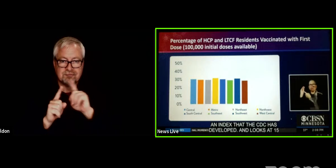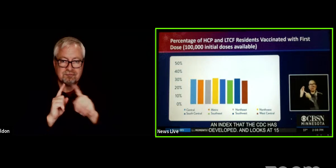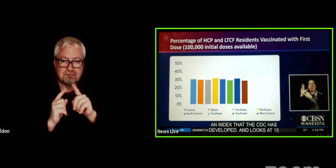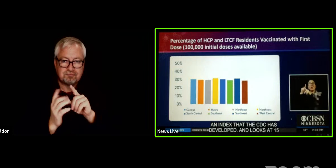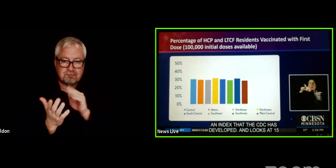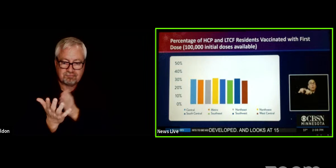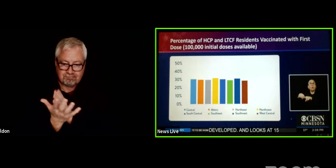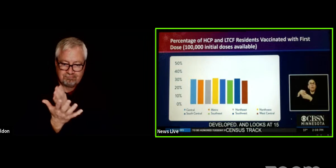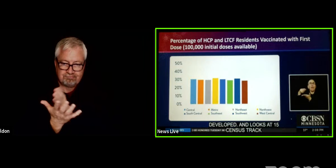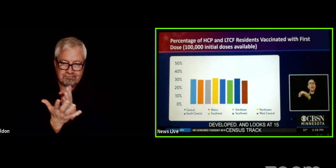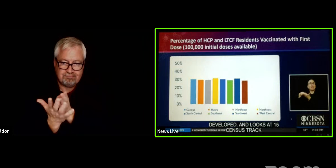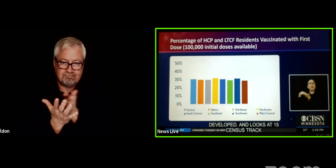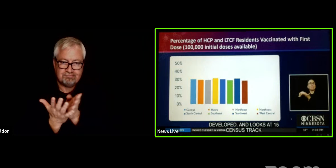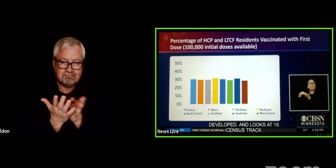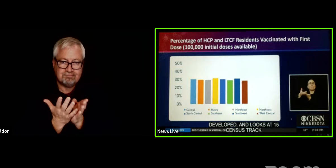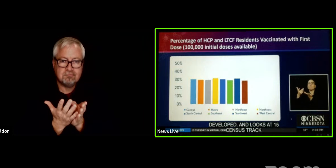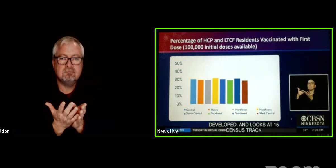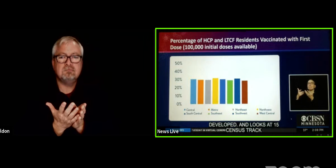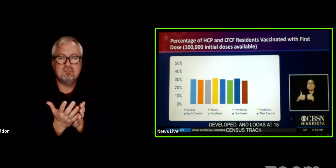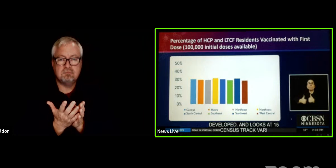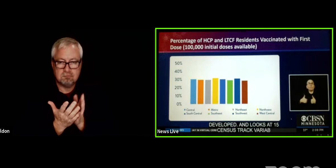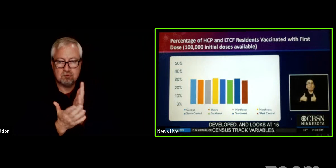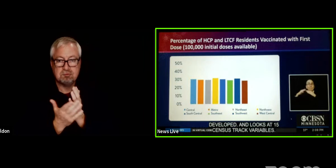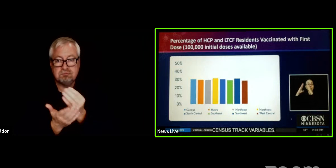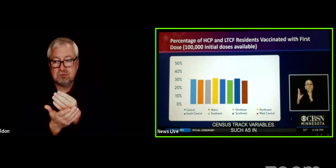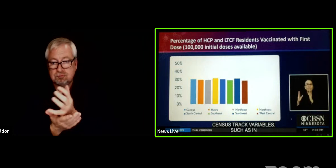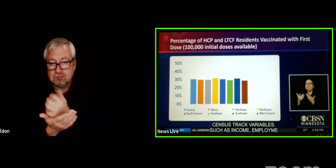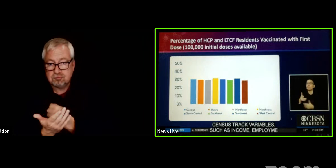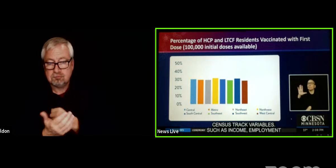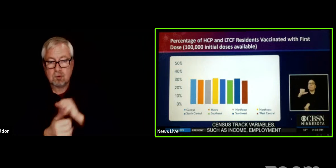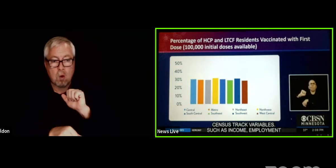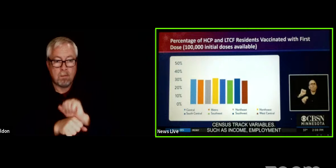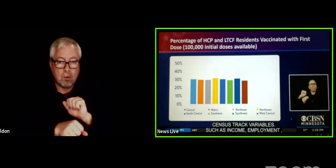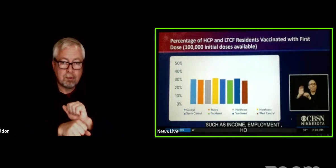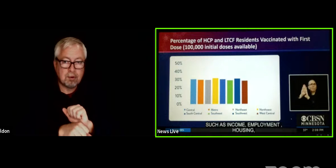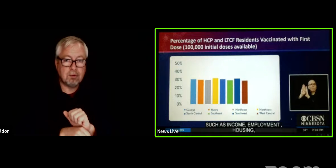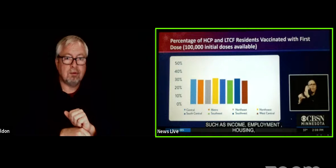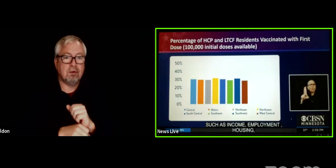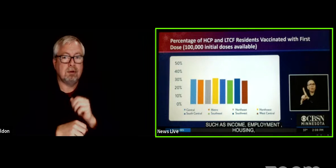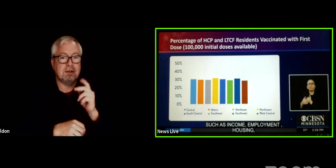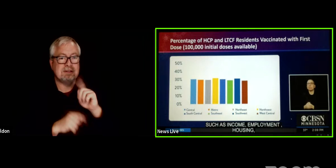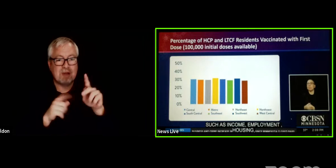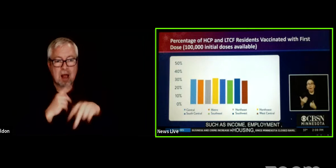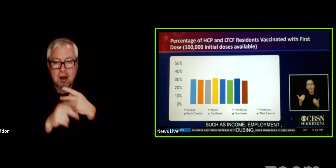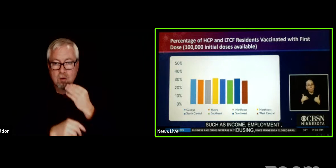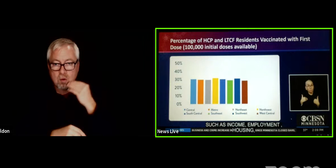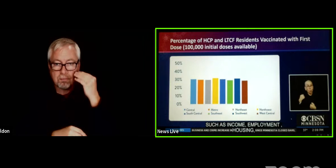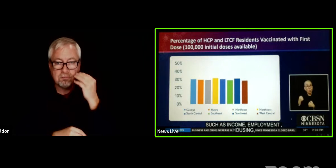OR NOT PEOPLE HAVE ACCESS TO A VEHICLE, SINGLE-PARENT HOUSEHOLDS, MINORITY STATUS, ALL THOSE